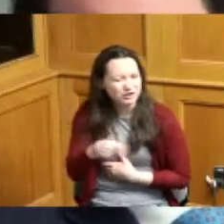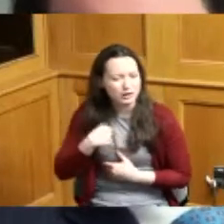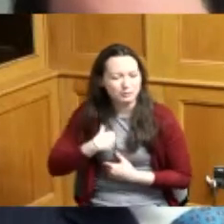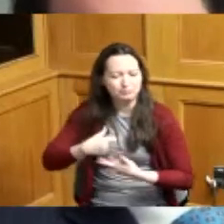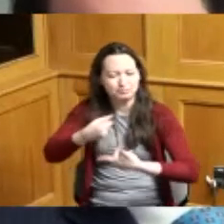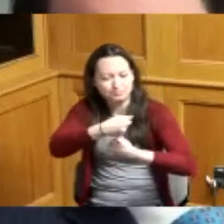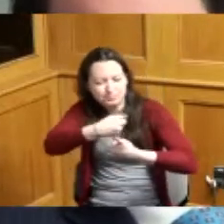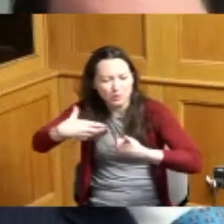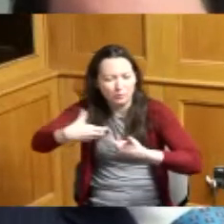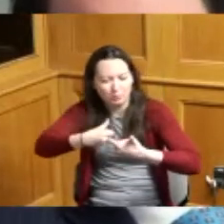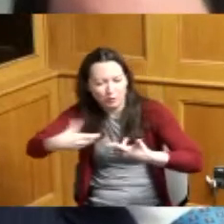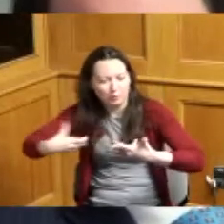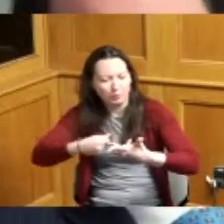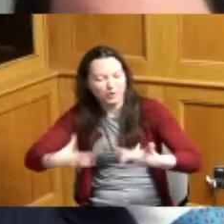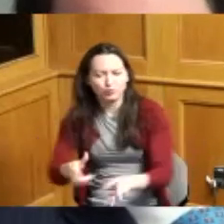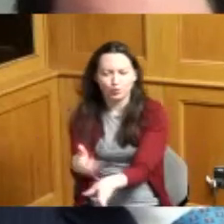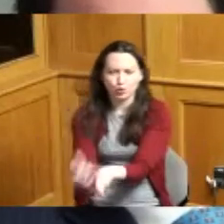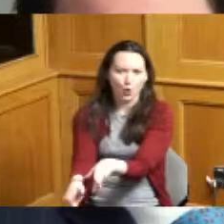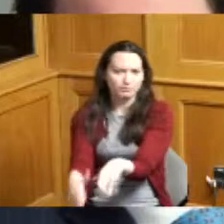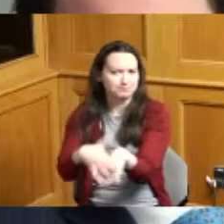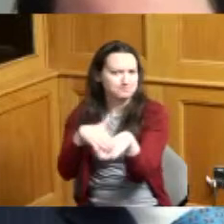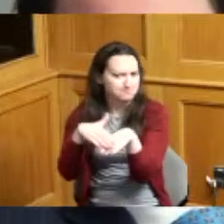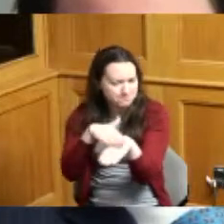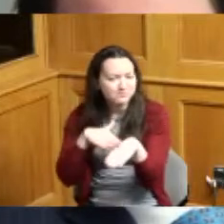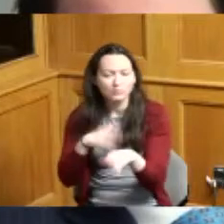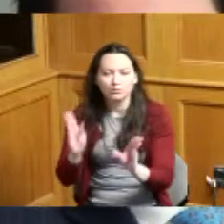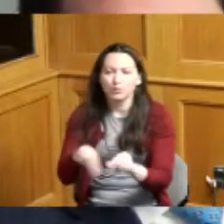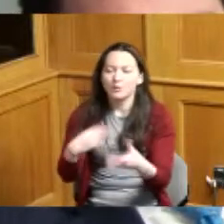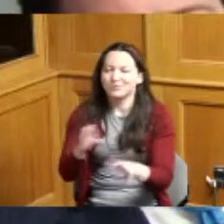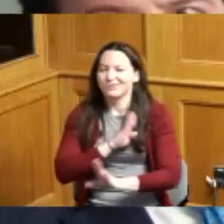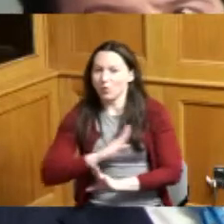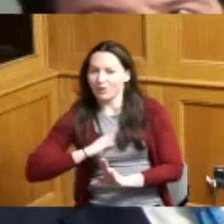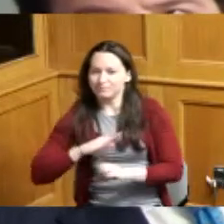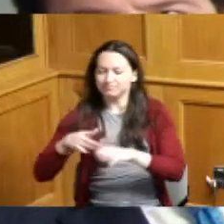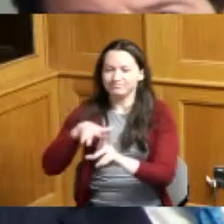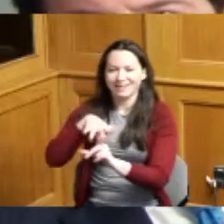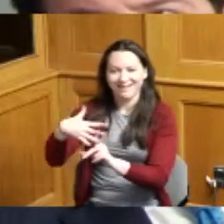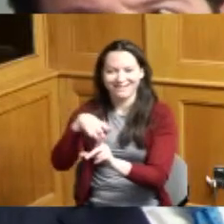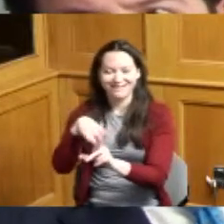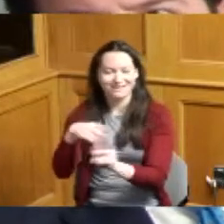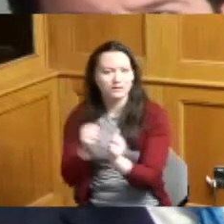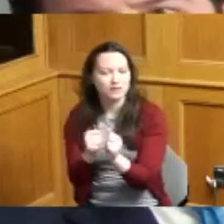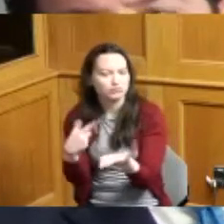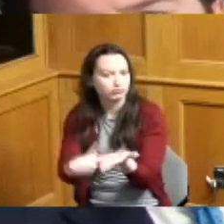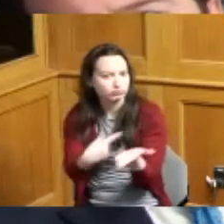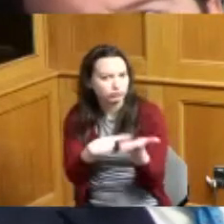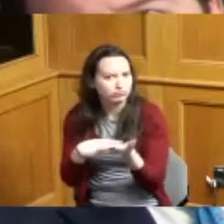um quickly here just to uh provide the board with some context for the discussion and consideration